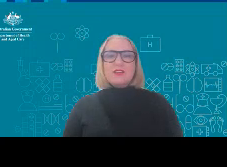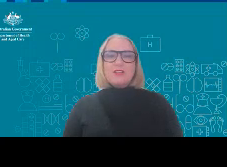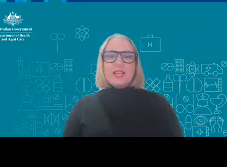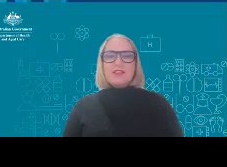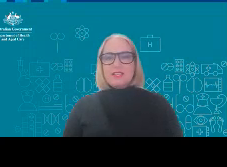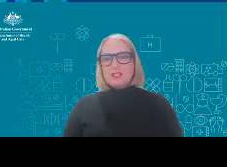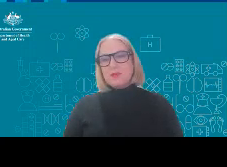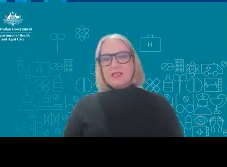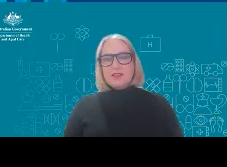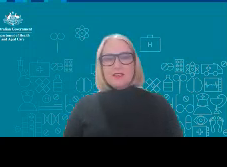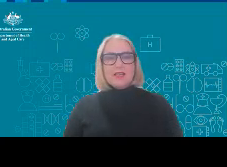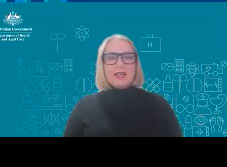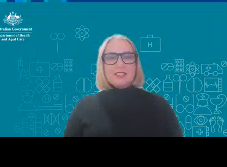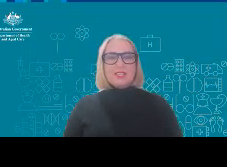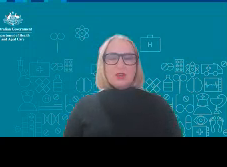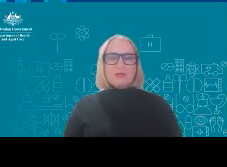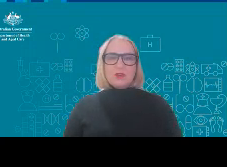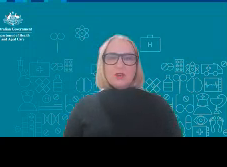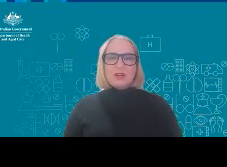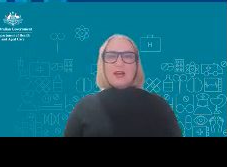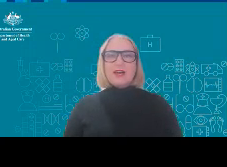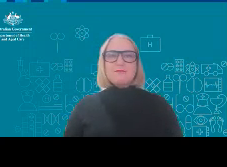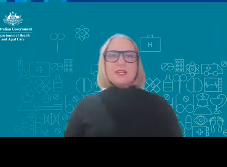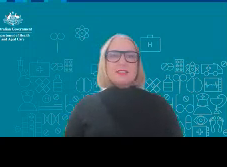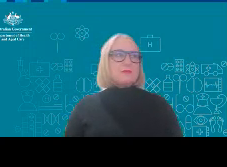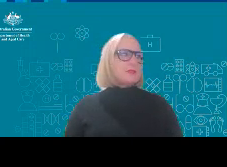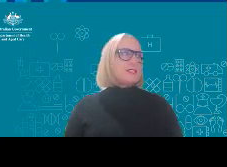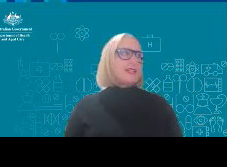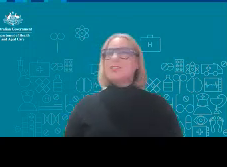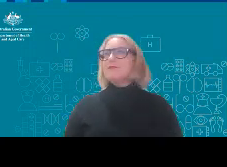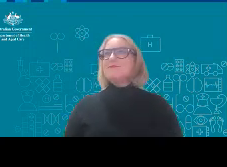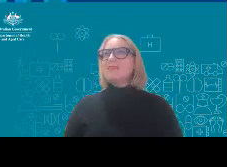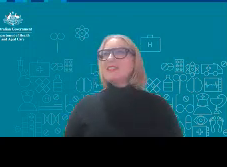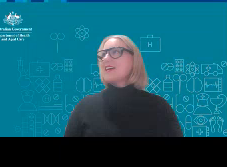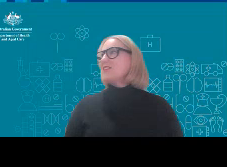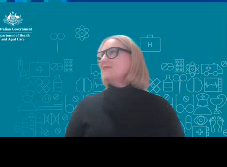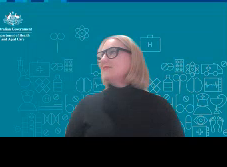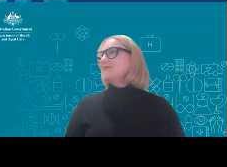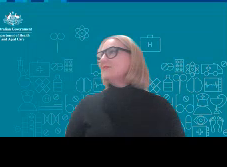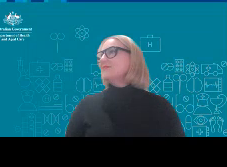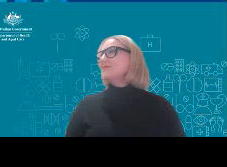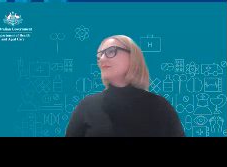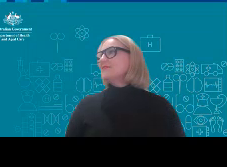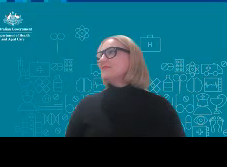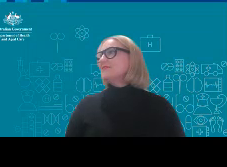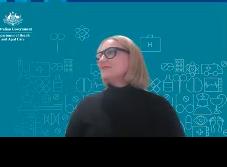over to Cathy to kick off her next presentation. Thanks Cathy.